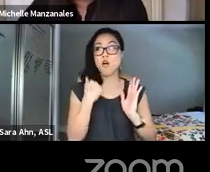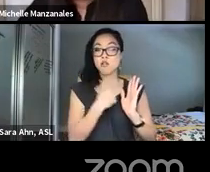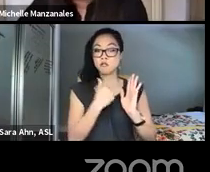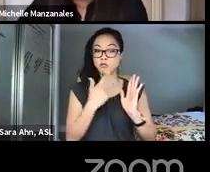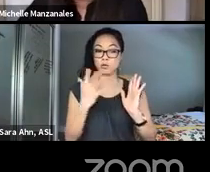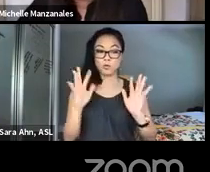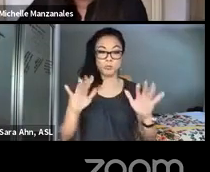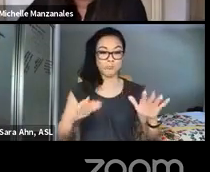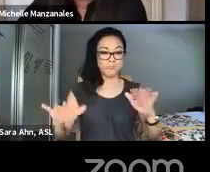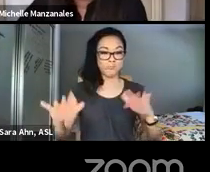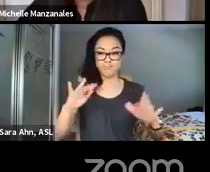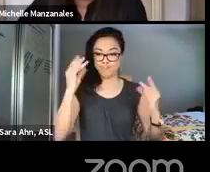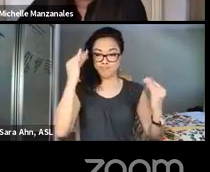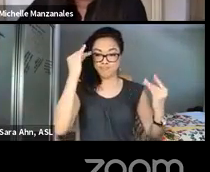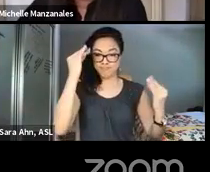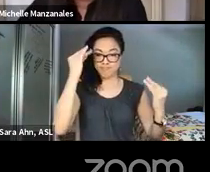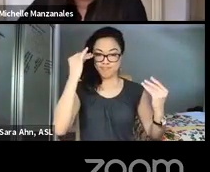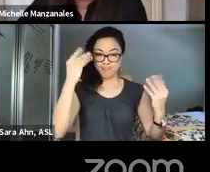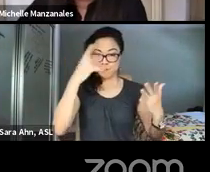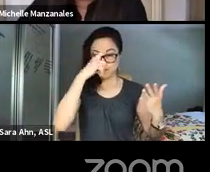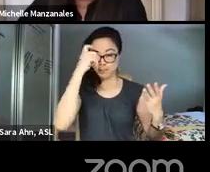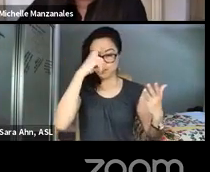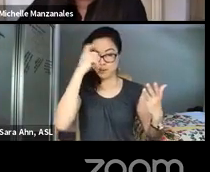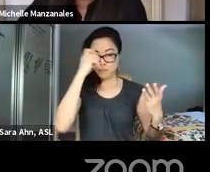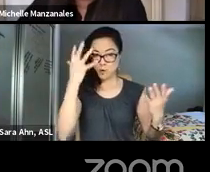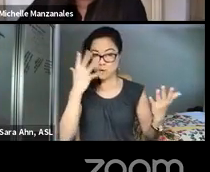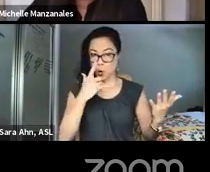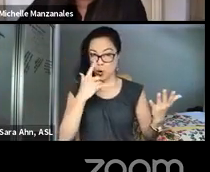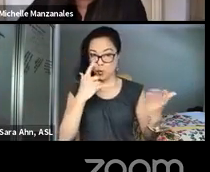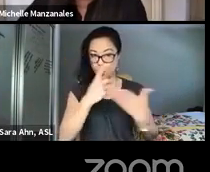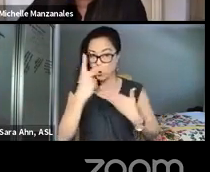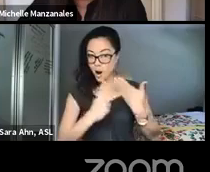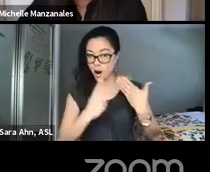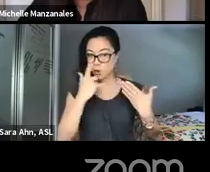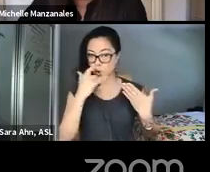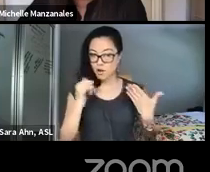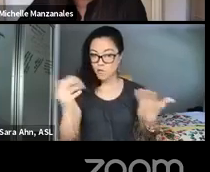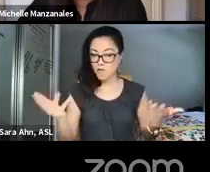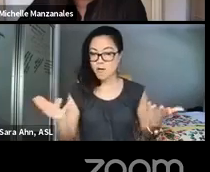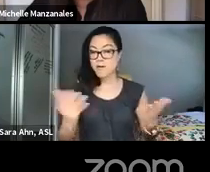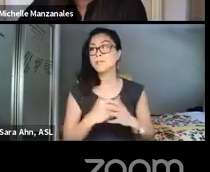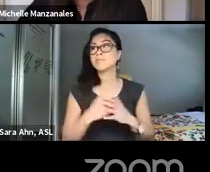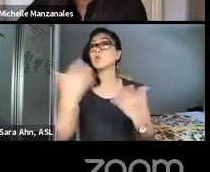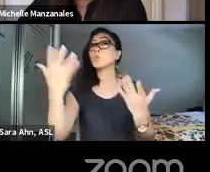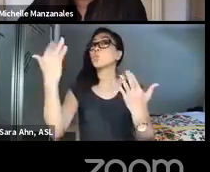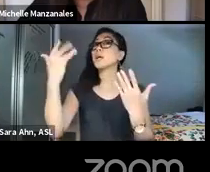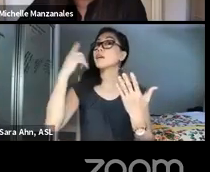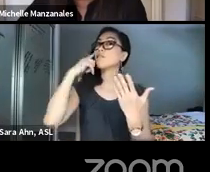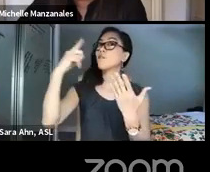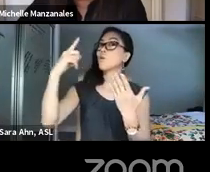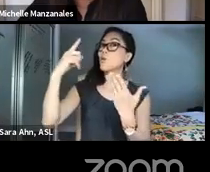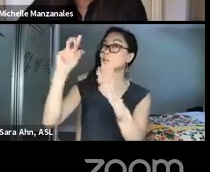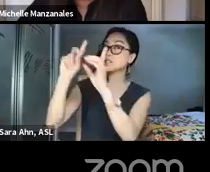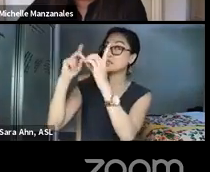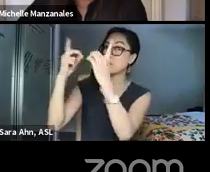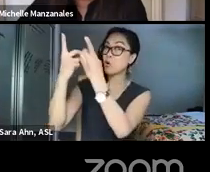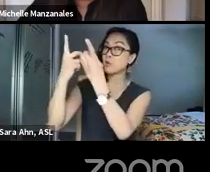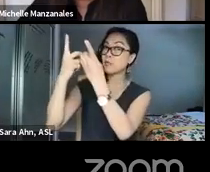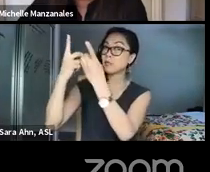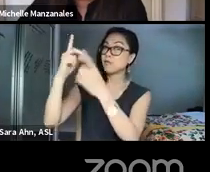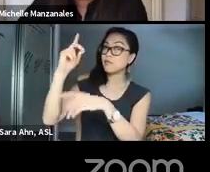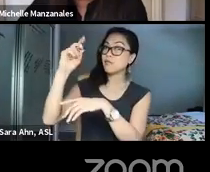Each day throughout the week, we're able to offer NDI programming, to wider audiences